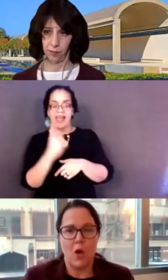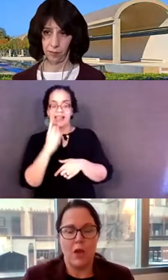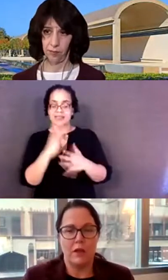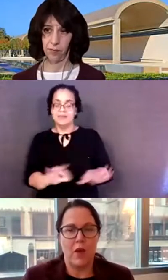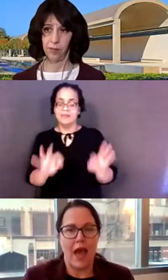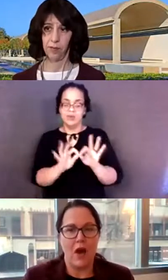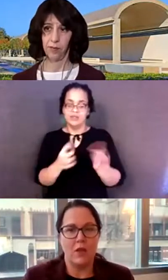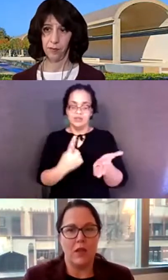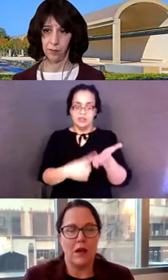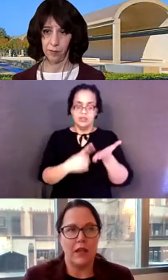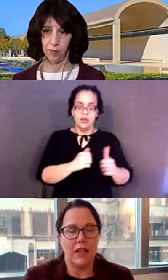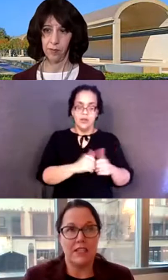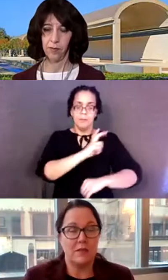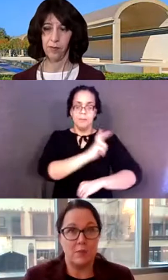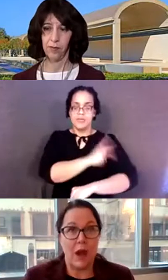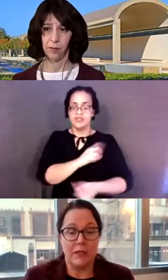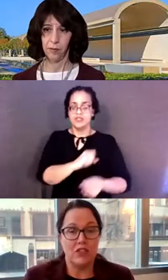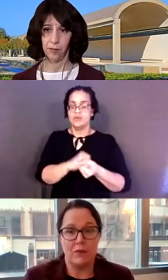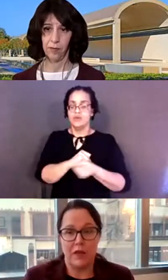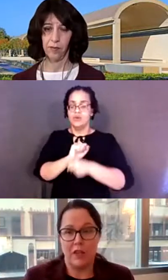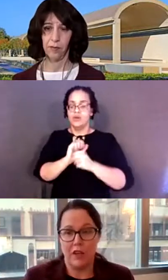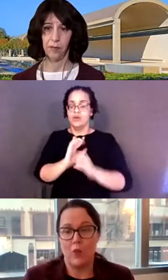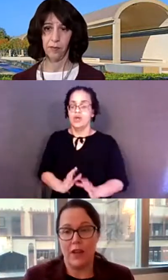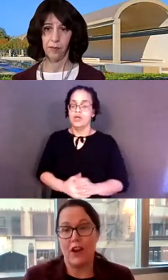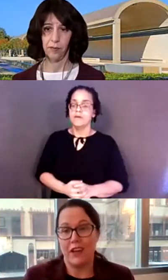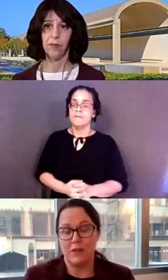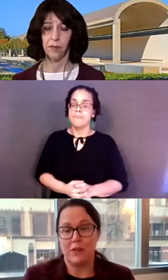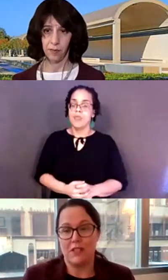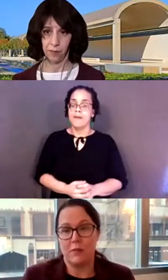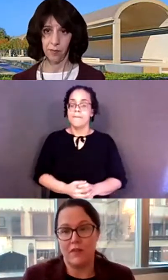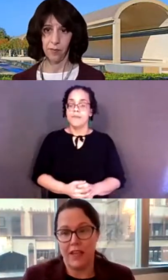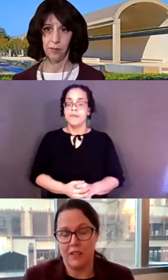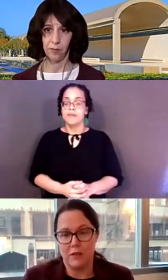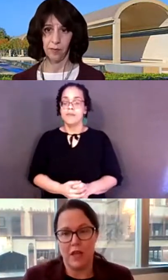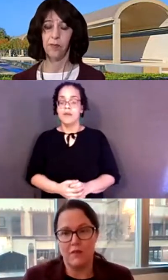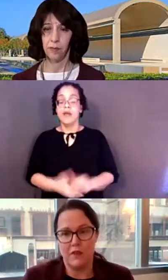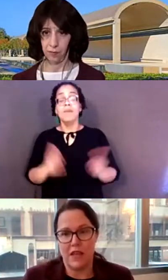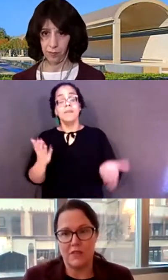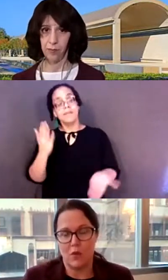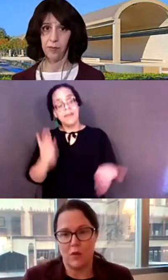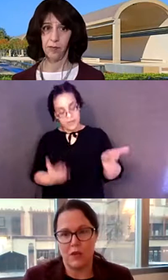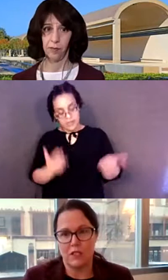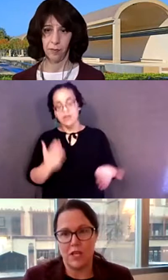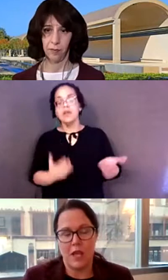you know, how long and this is probably should be, you know, what already this person provides. You know, some folks have